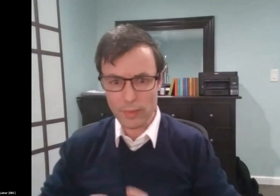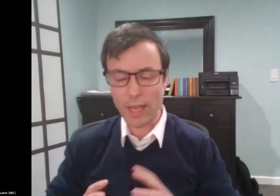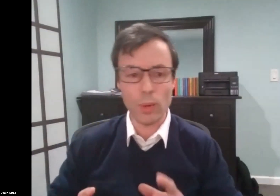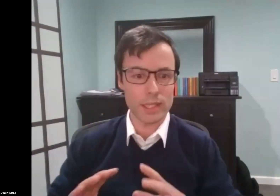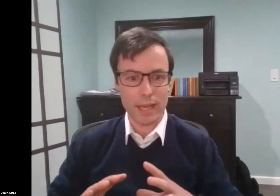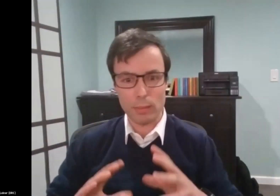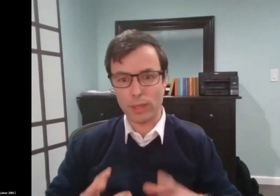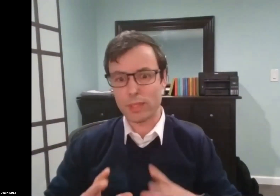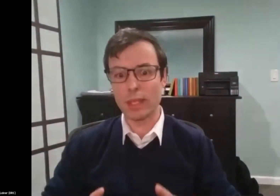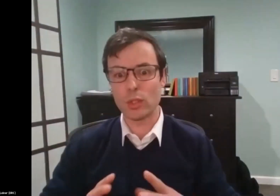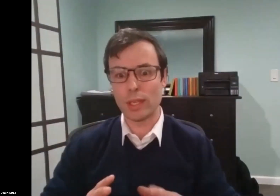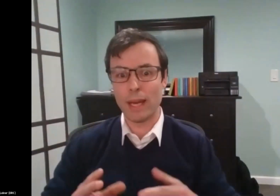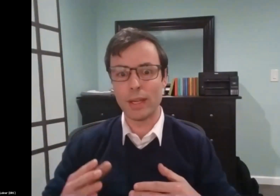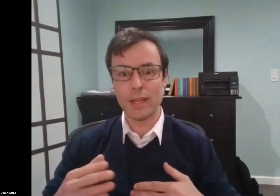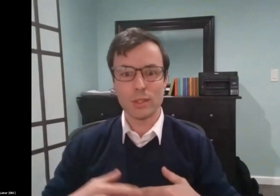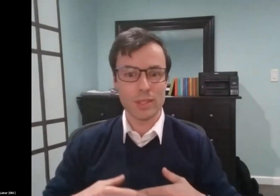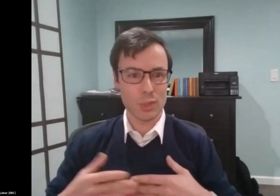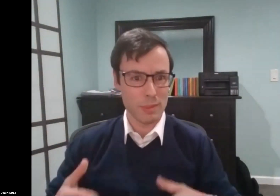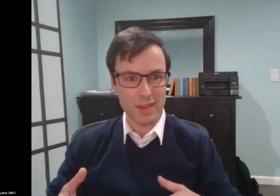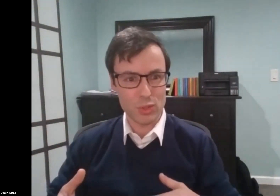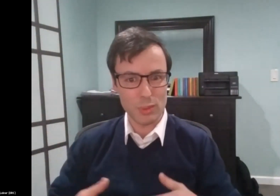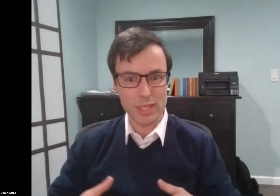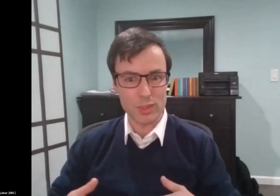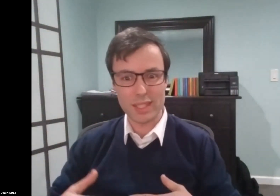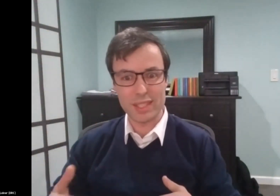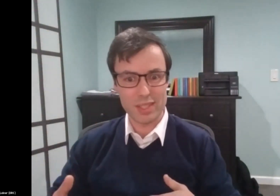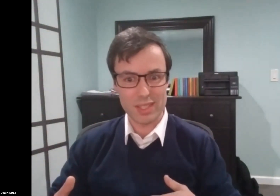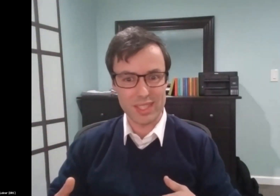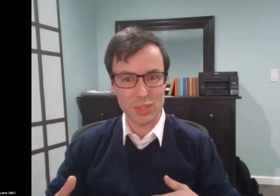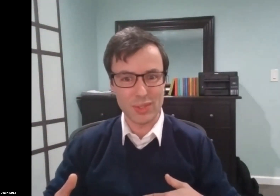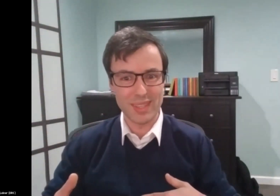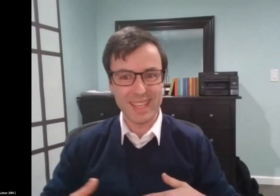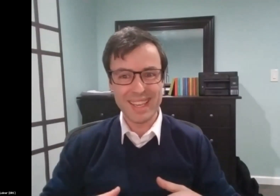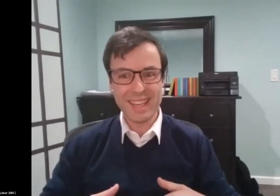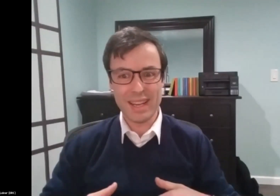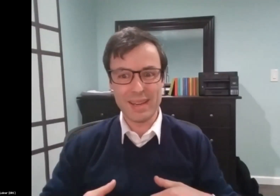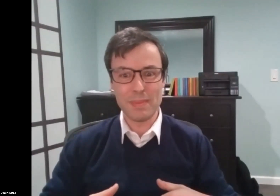can receive equal access to care and treatment. Before I get into that discussion, I wanted to have a